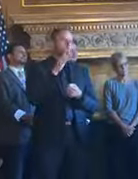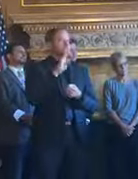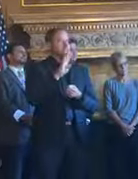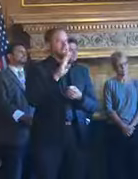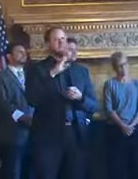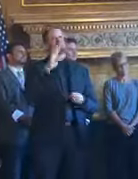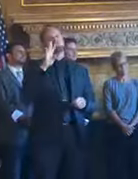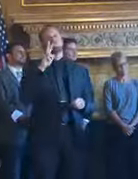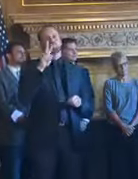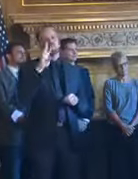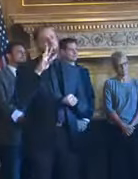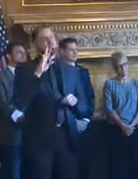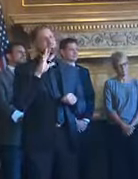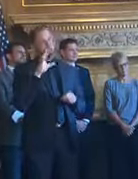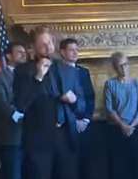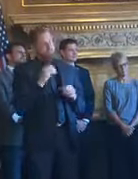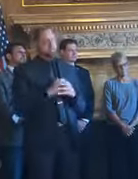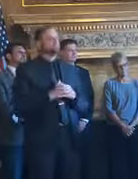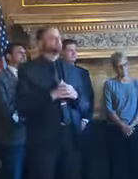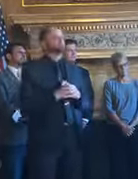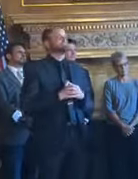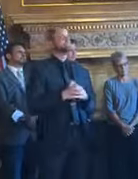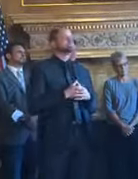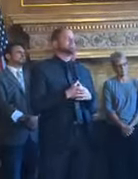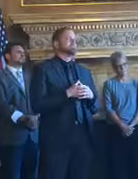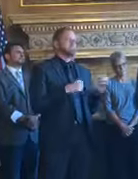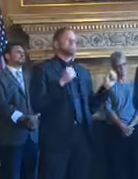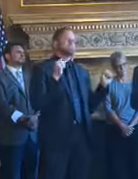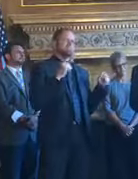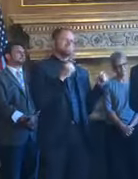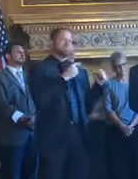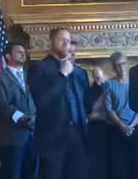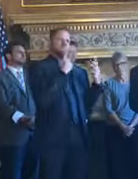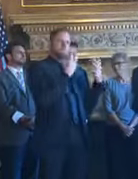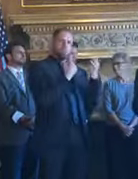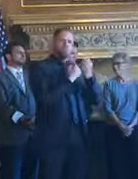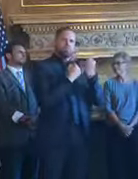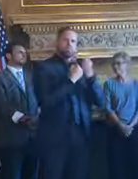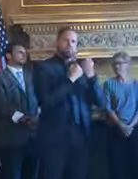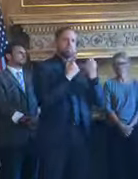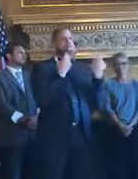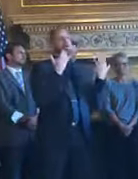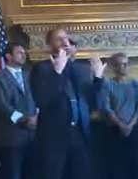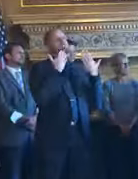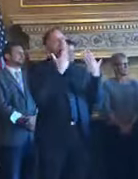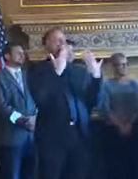to help out and to make sure this particular law gets passed. Thank you very much.